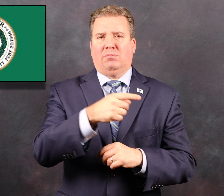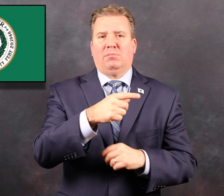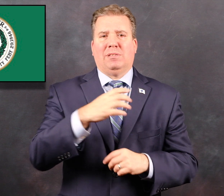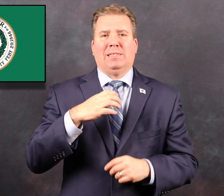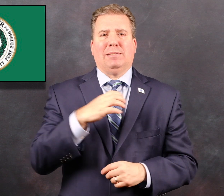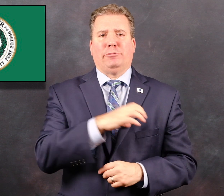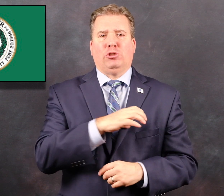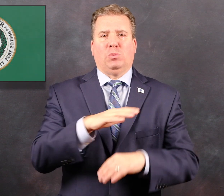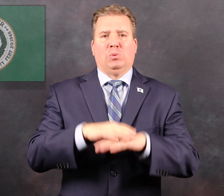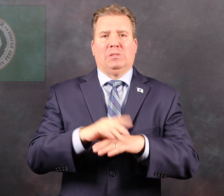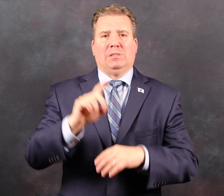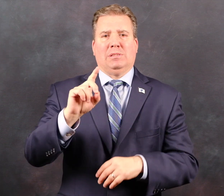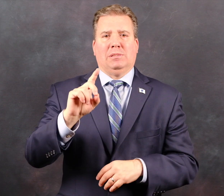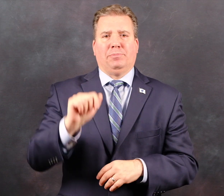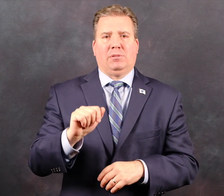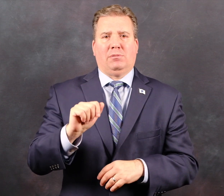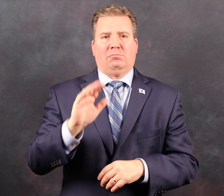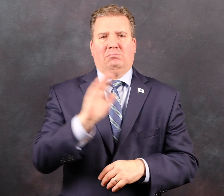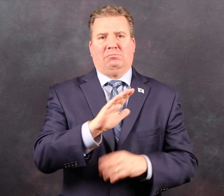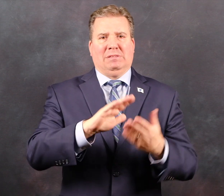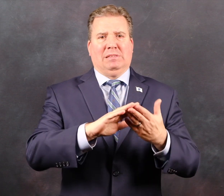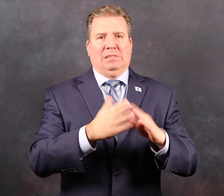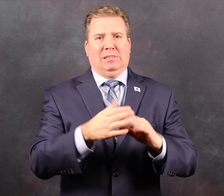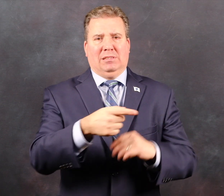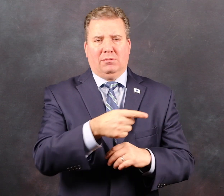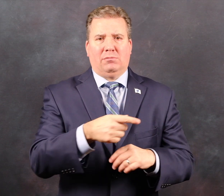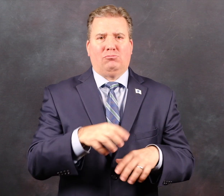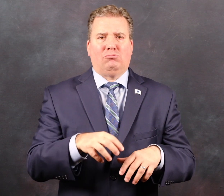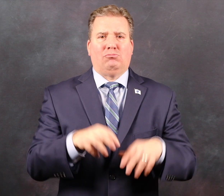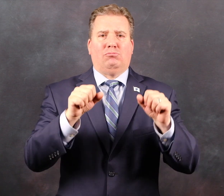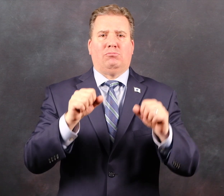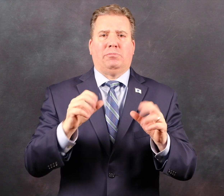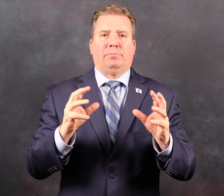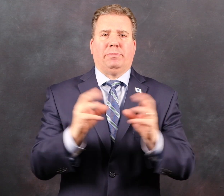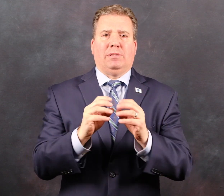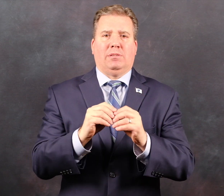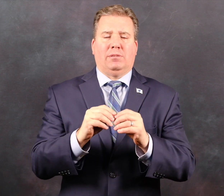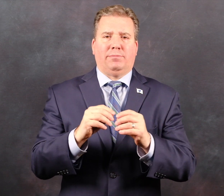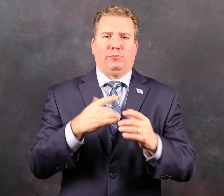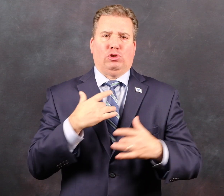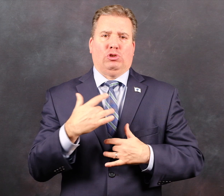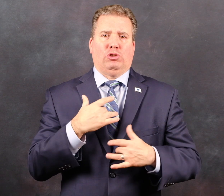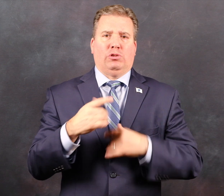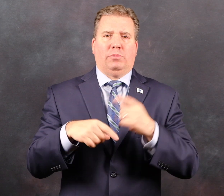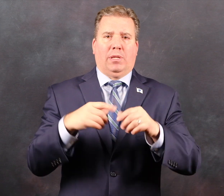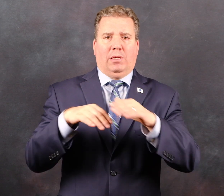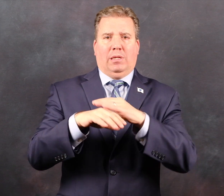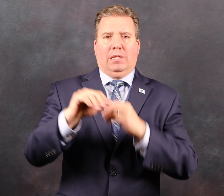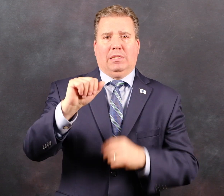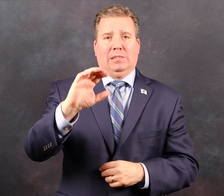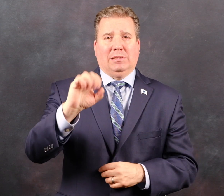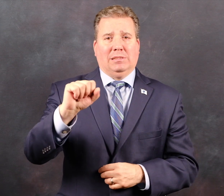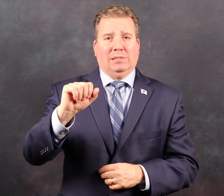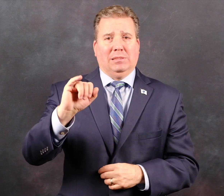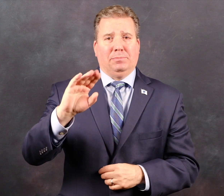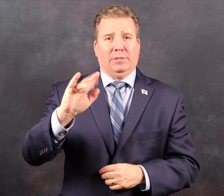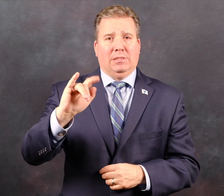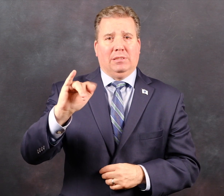The purpose of this meeting was to address accessibility concerns about the Woosox Stadium in Worcester.